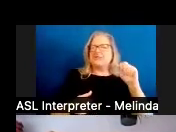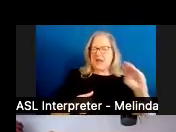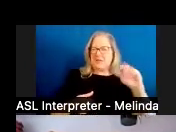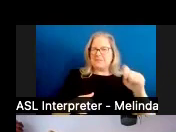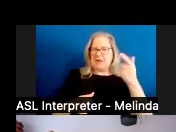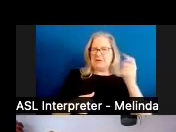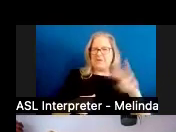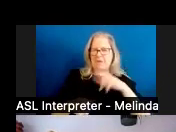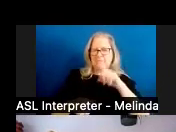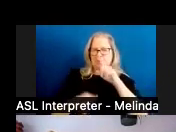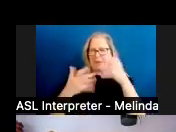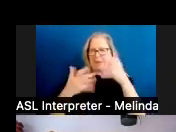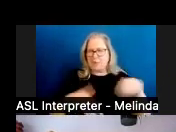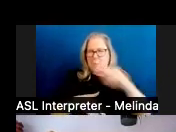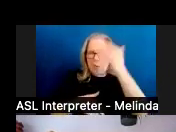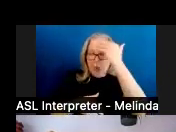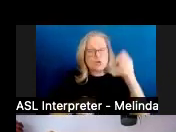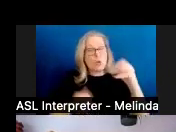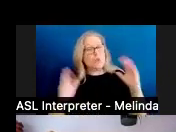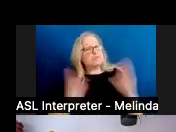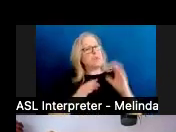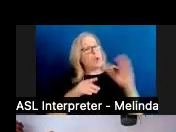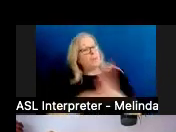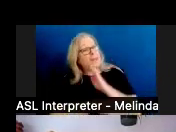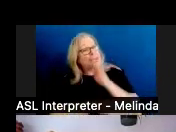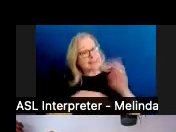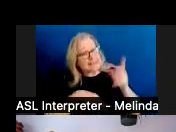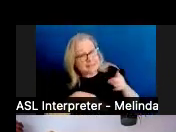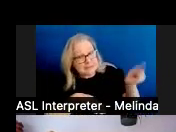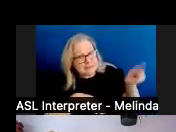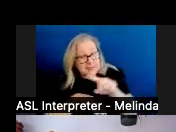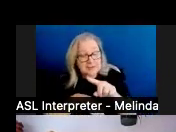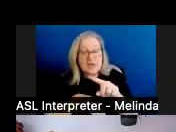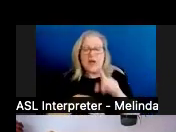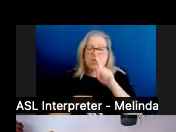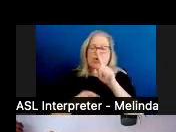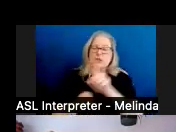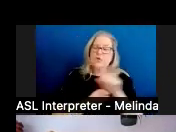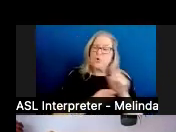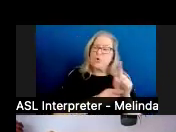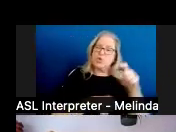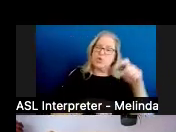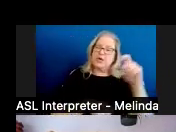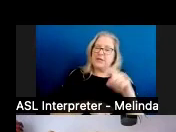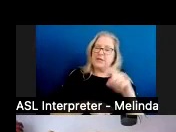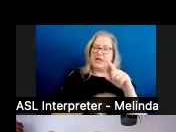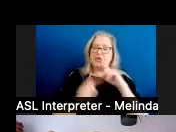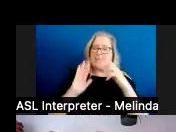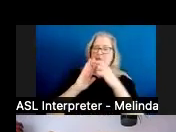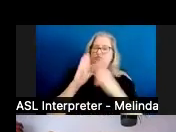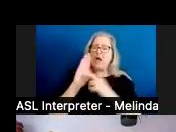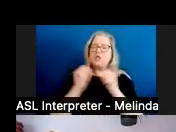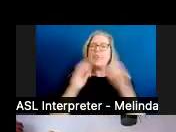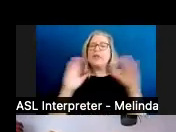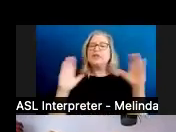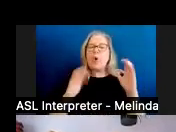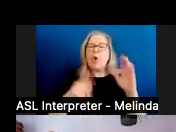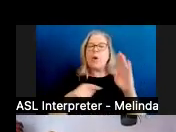So for small business friends that are out there, so there's also a need to be registered with the Small Business Administration Company Registry.